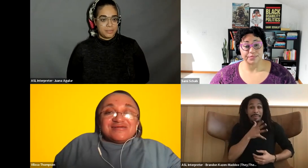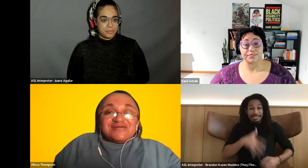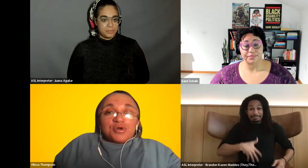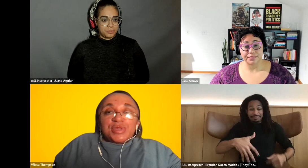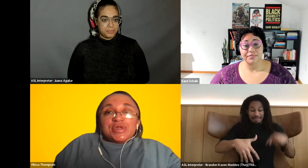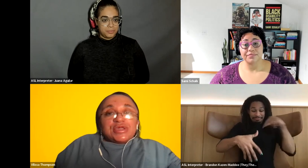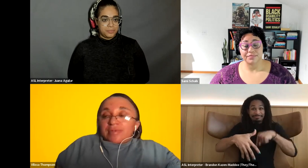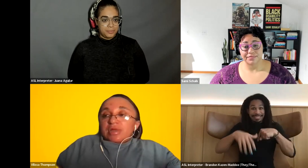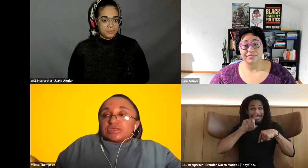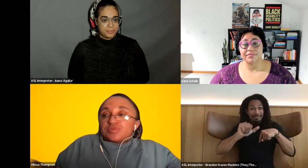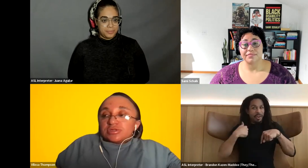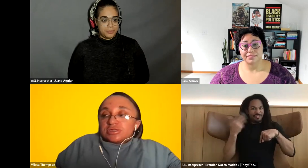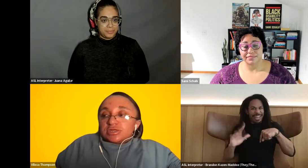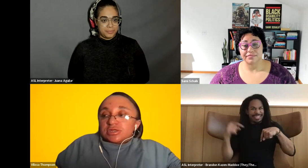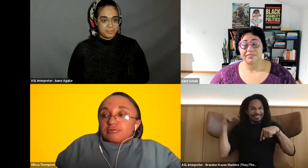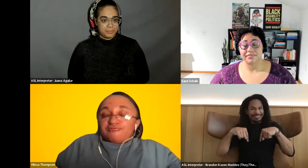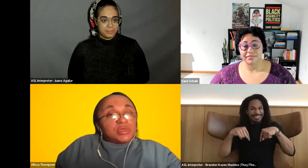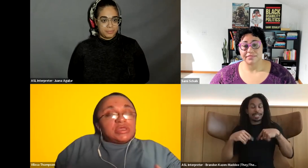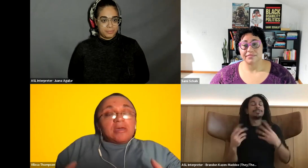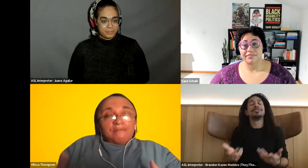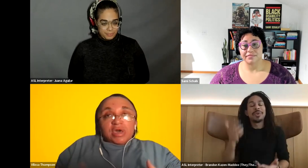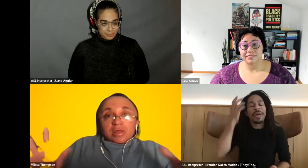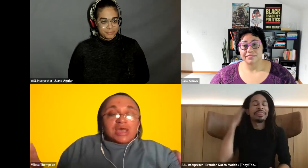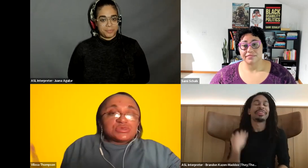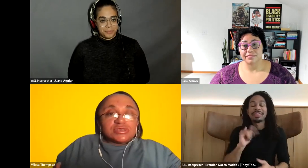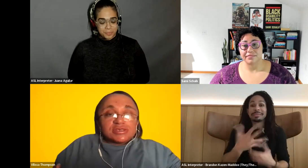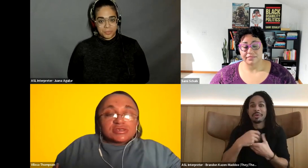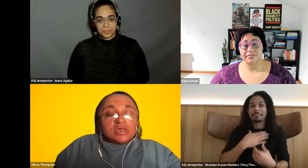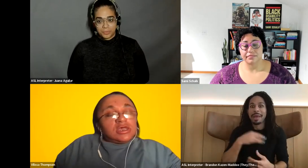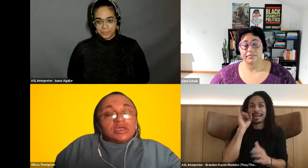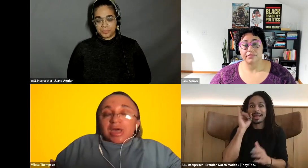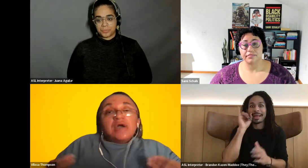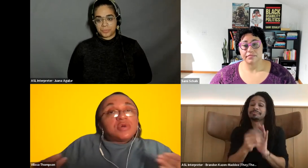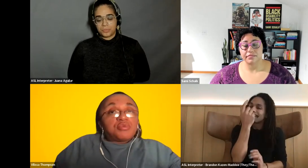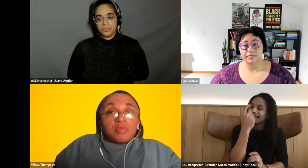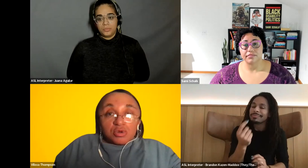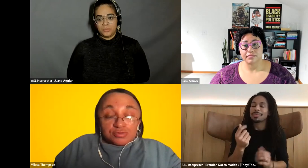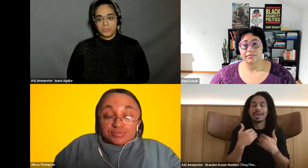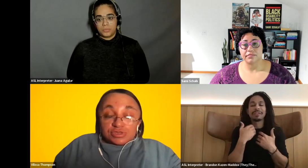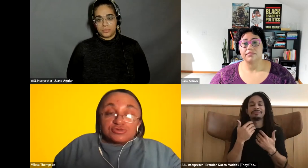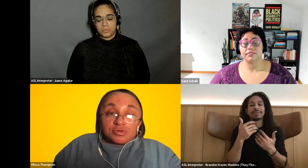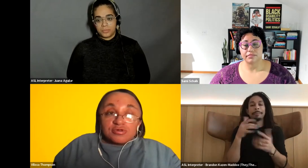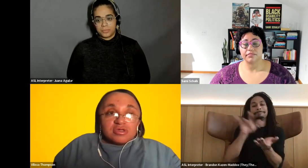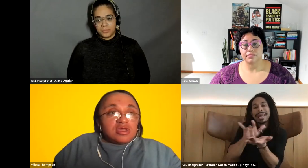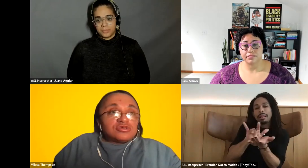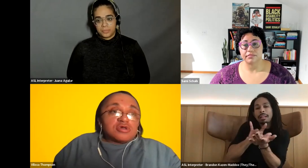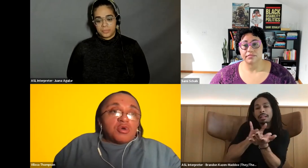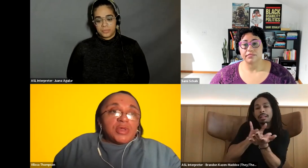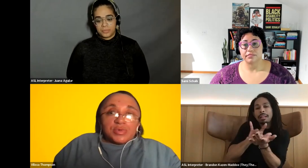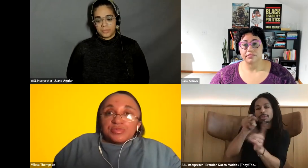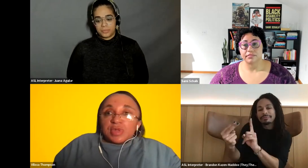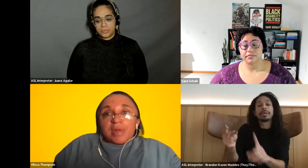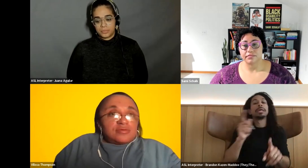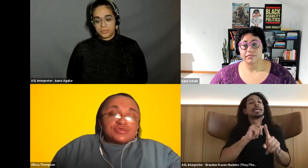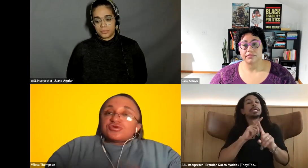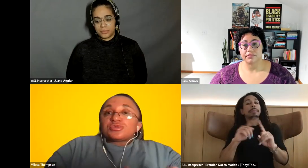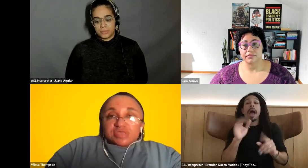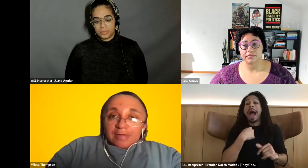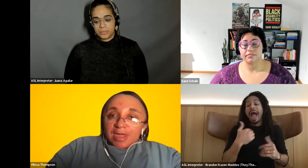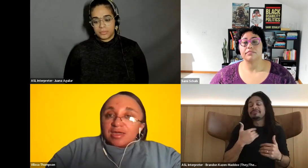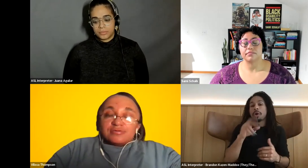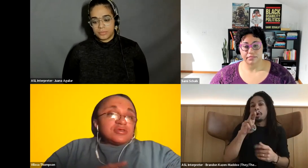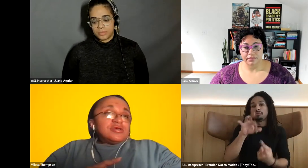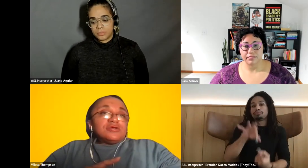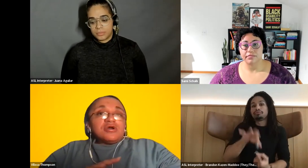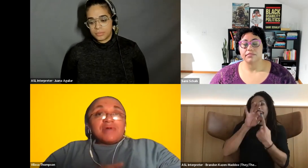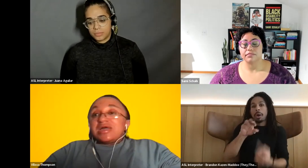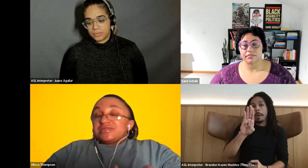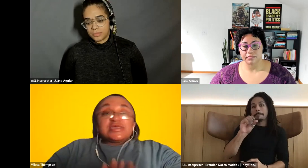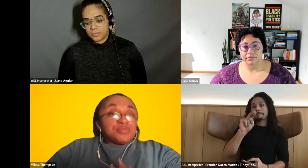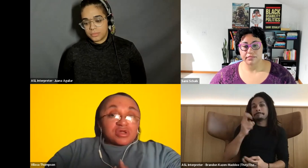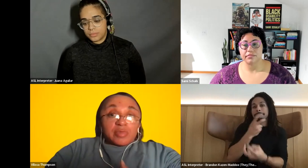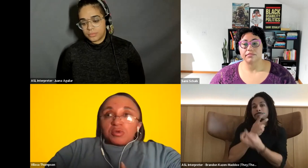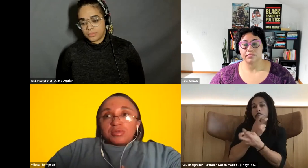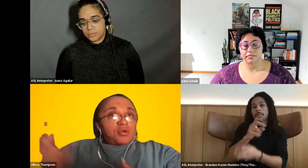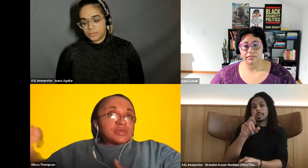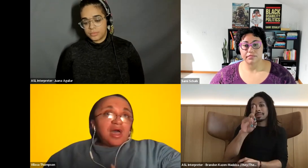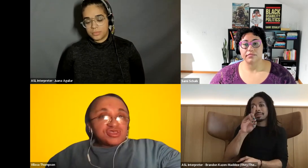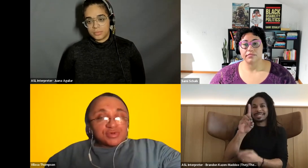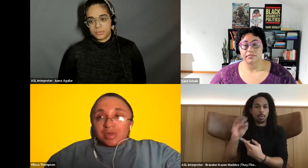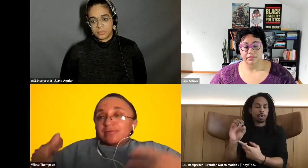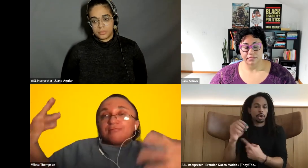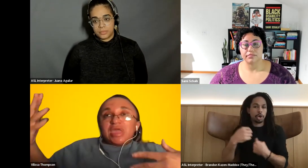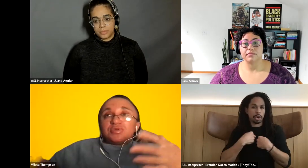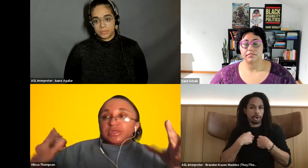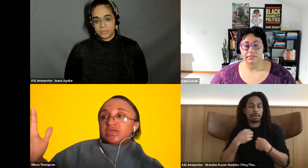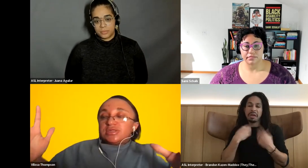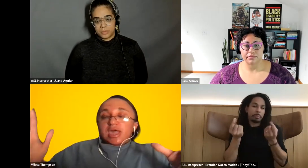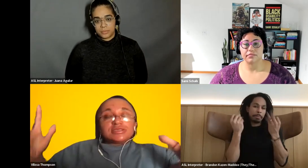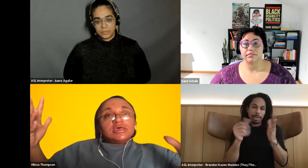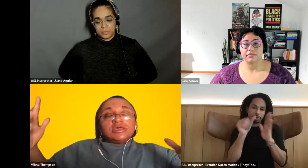Vilissa Thompson: You know people care about my disability for the medicalized reasons. You know I have a brittle bone disorder. So people care about surgery that I've had, you know, but they have break up on going to the hospital like everything that